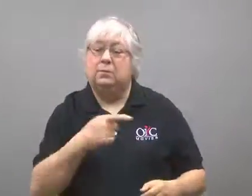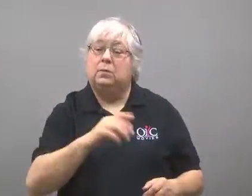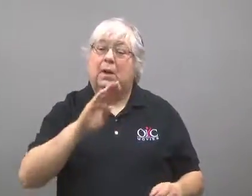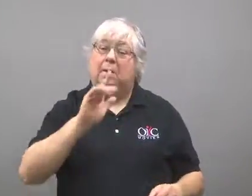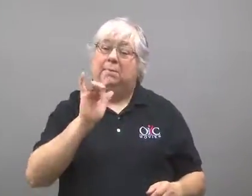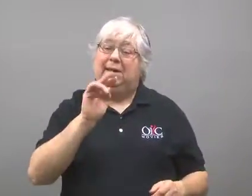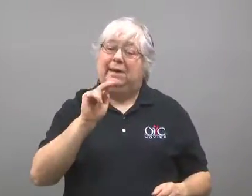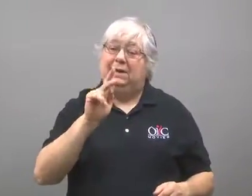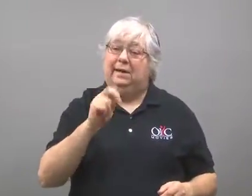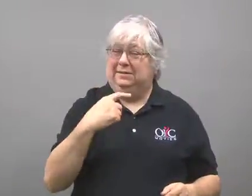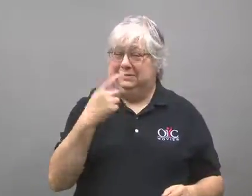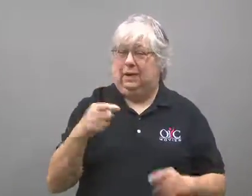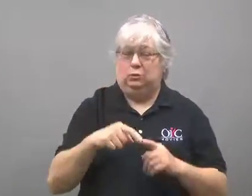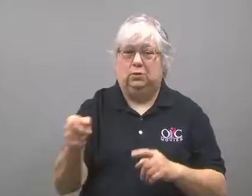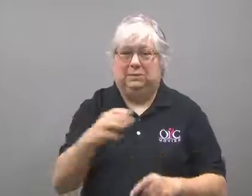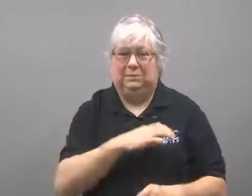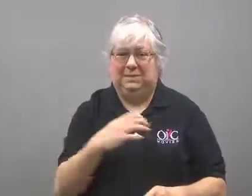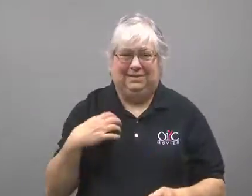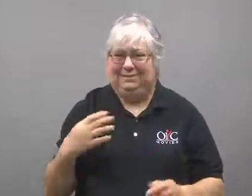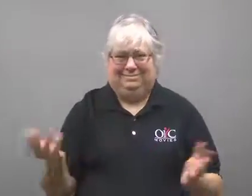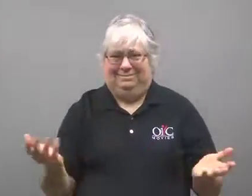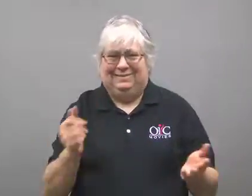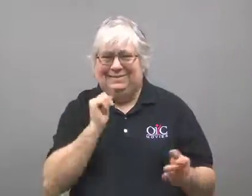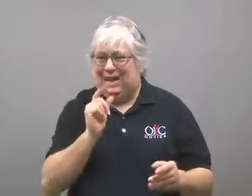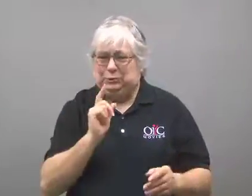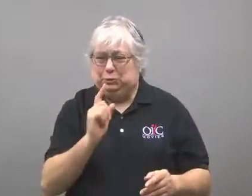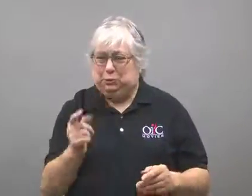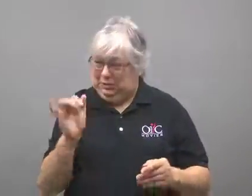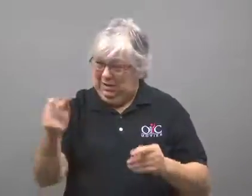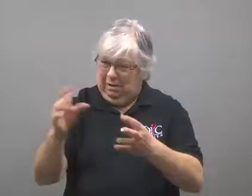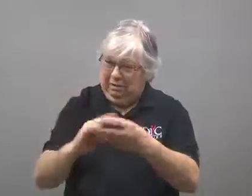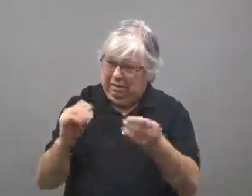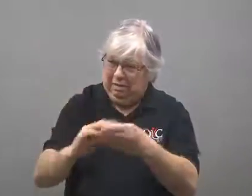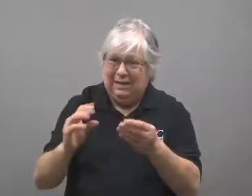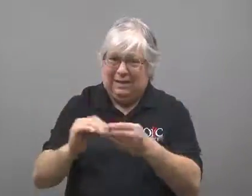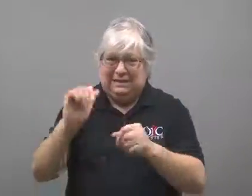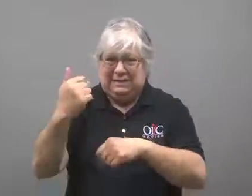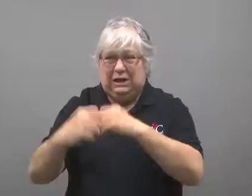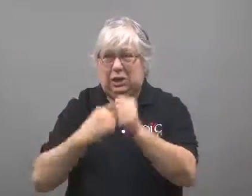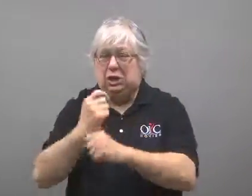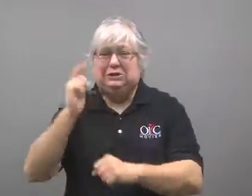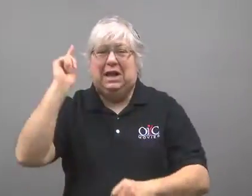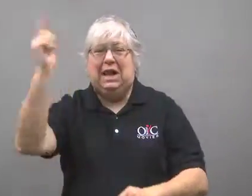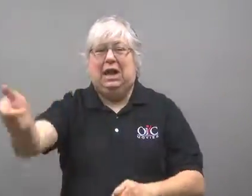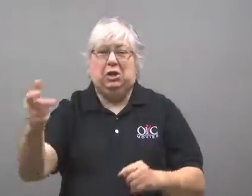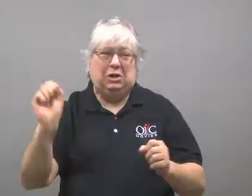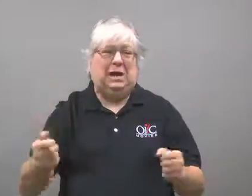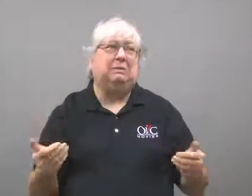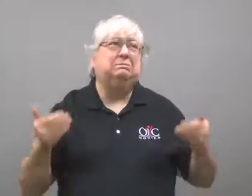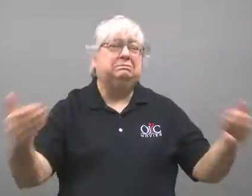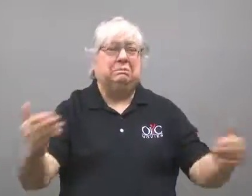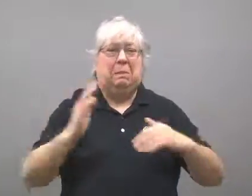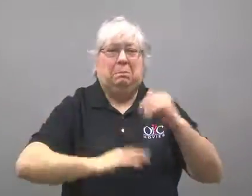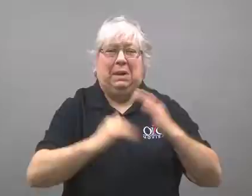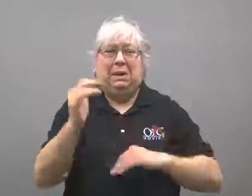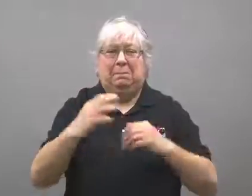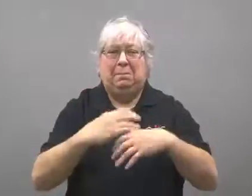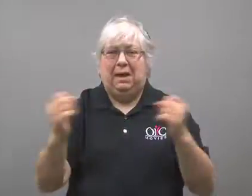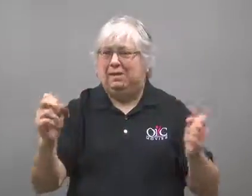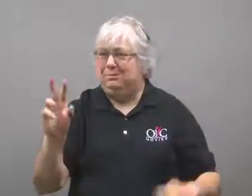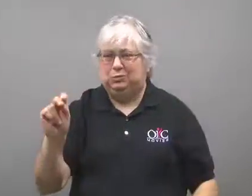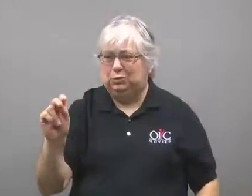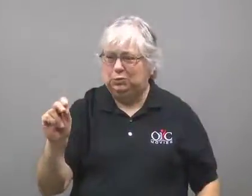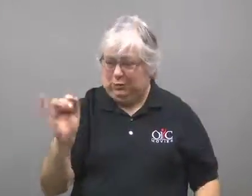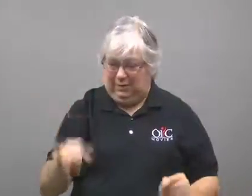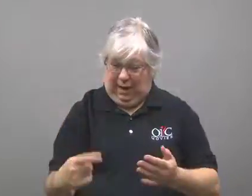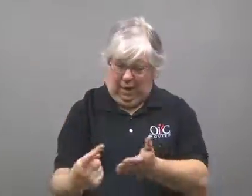Blinken told the committee it wasn't true Iran could build a bomb after 10 years.